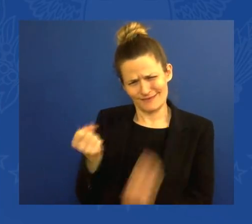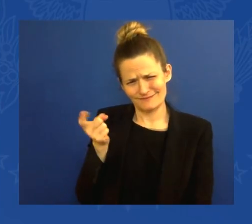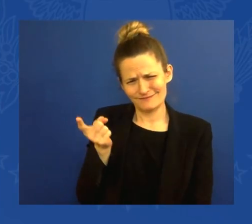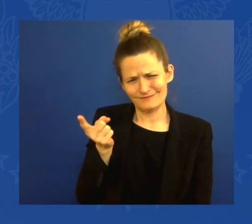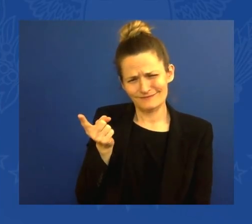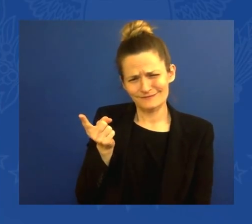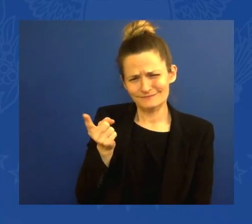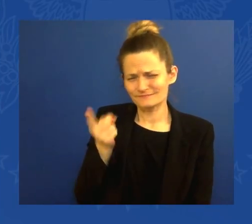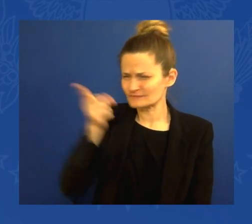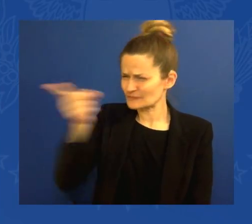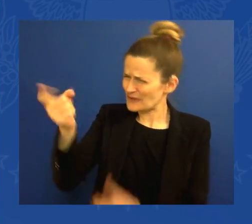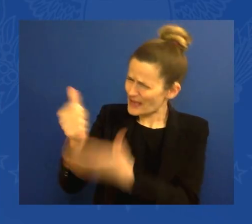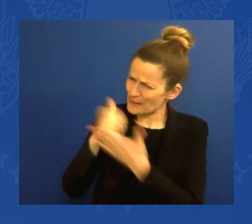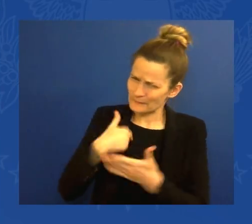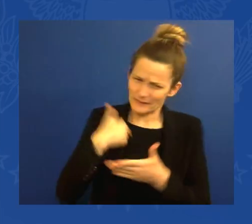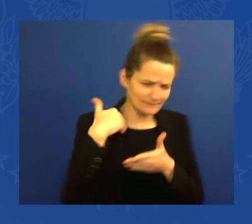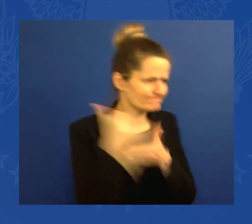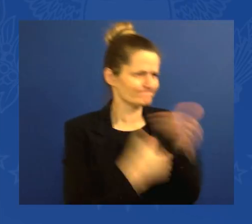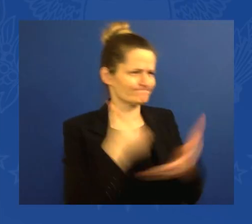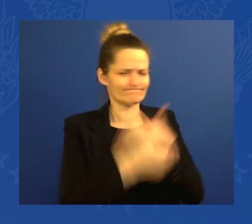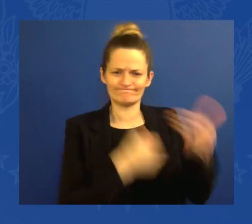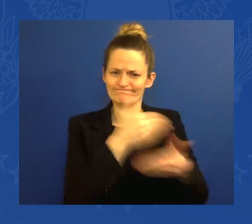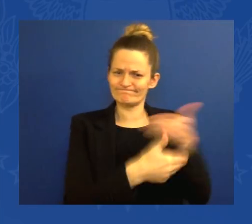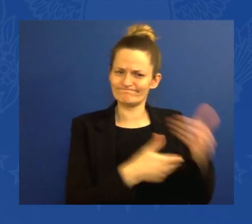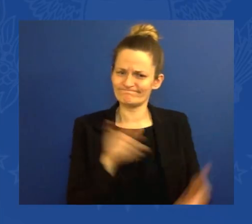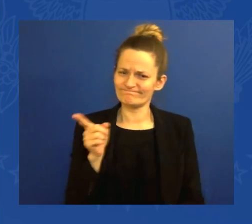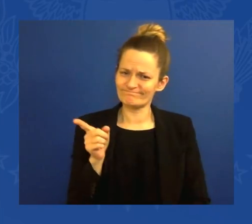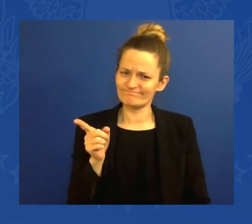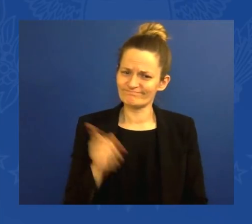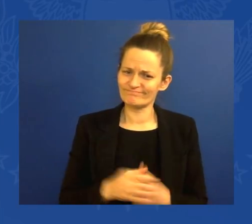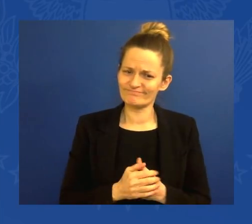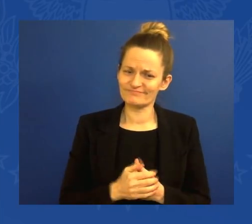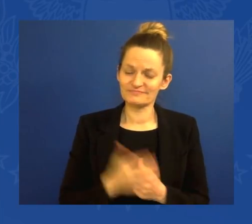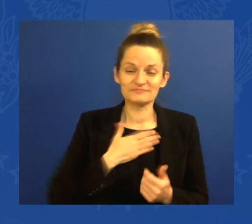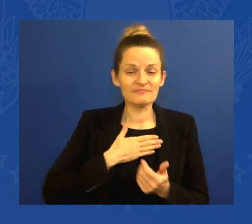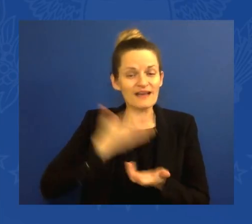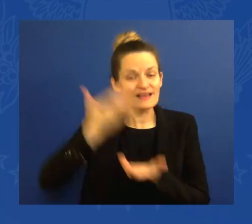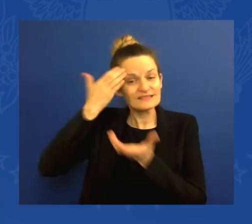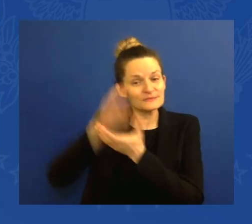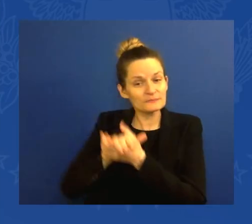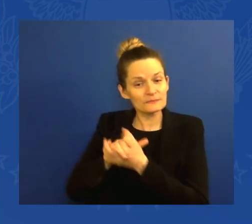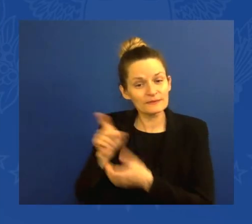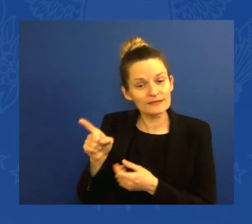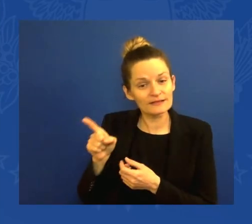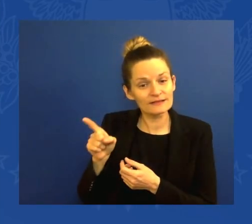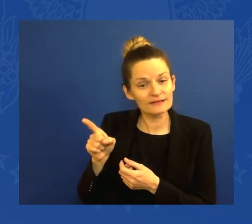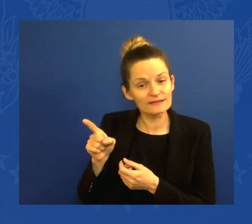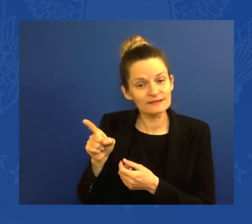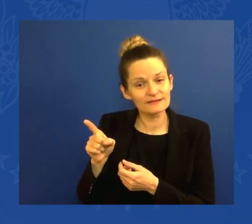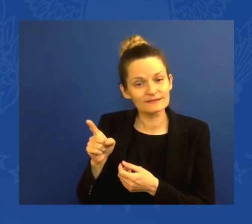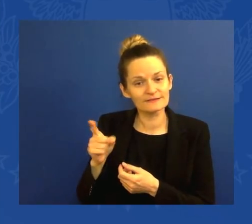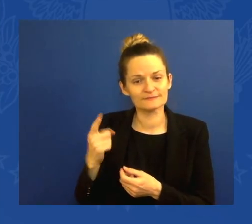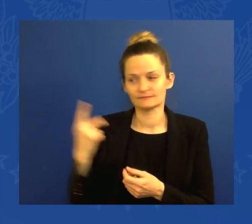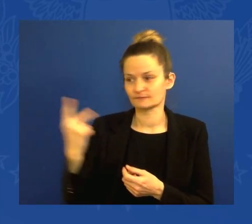And to my husband, Casey, I know we never planned on this. But thank you for your support.